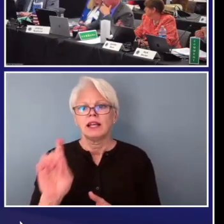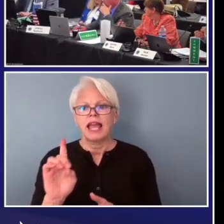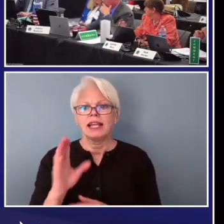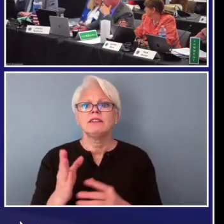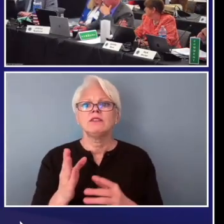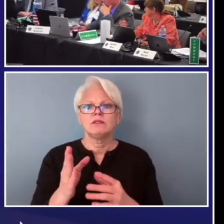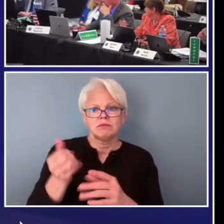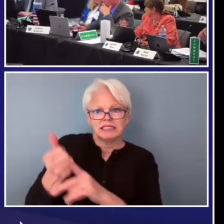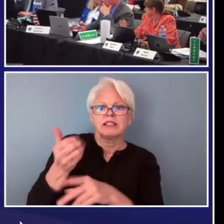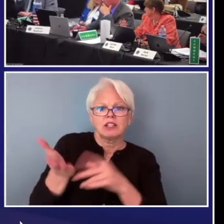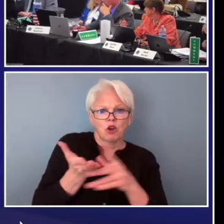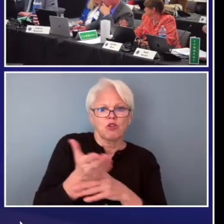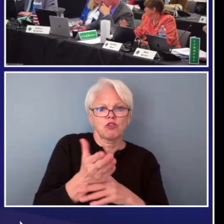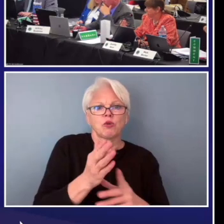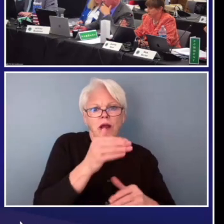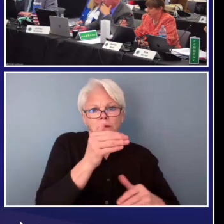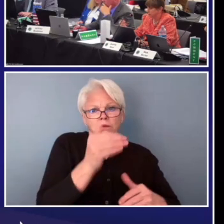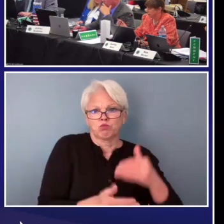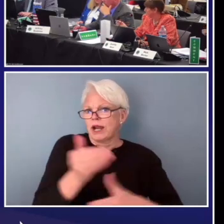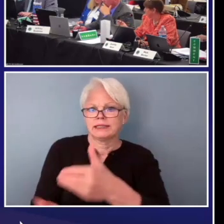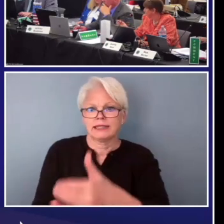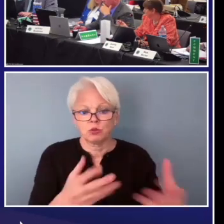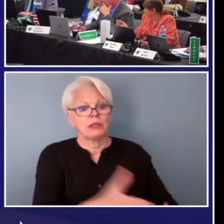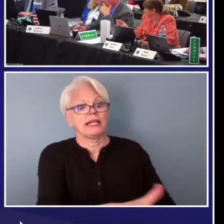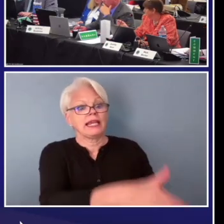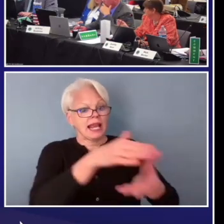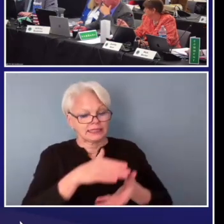So, I'll let you, Jake, talk to this one.